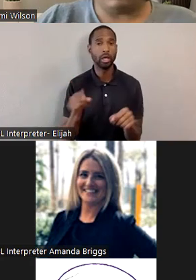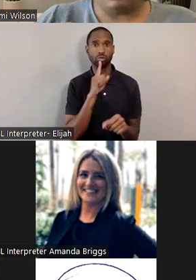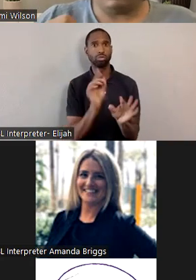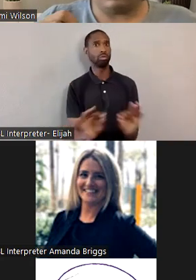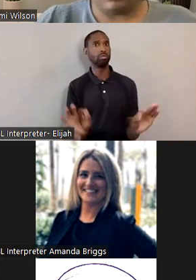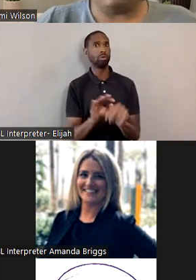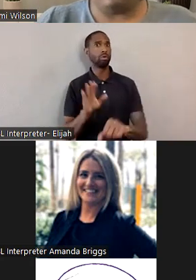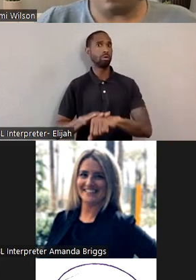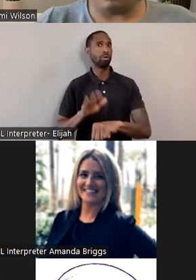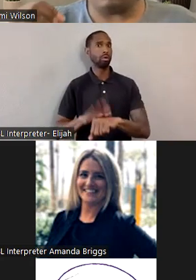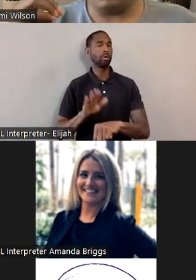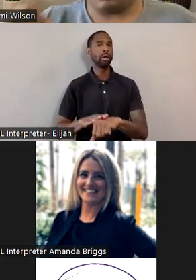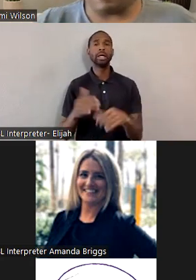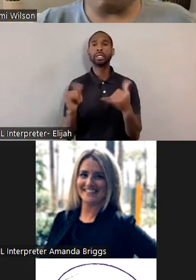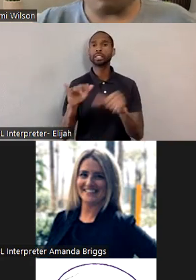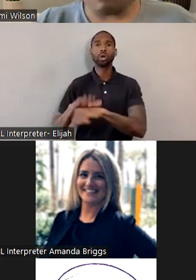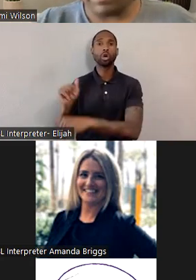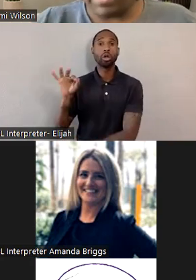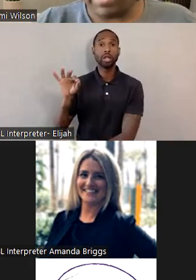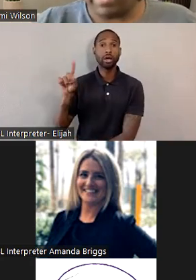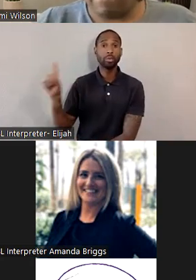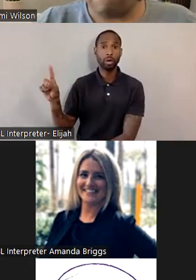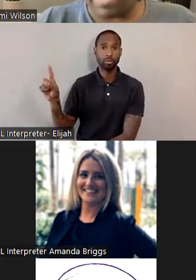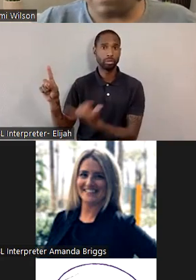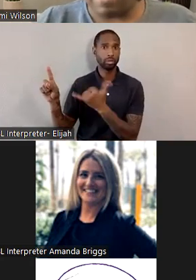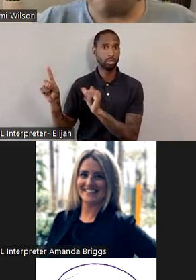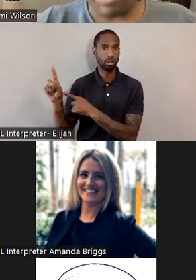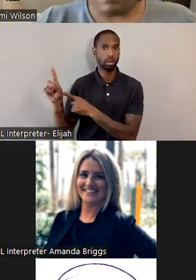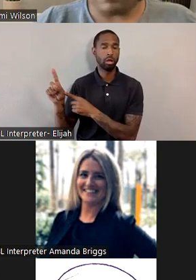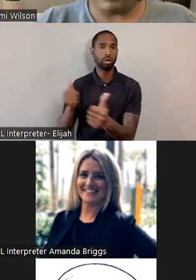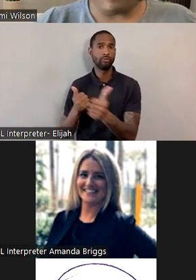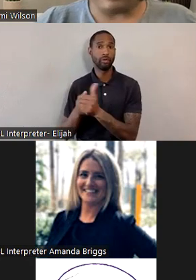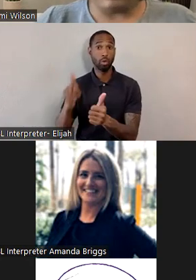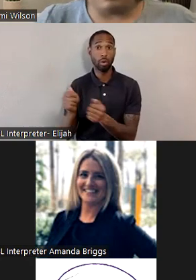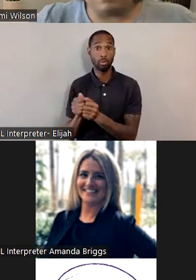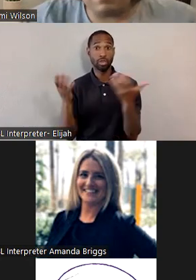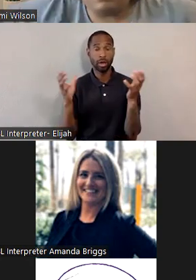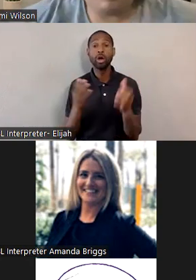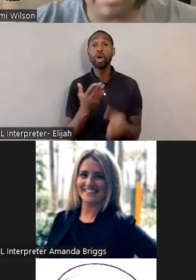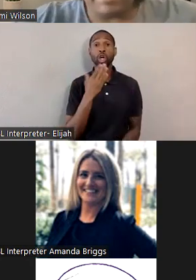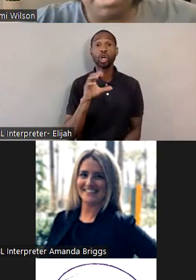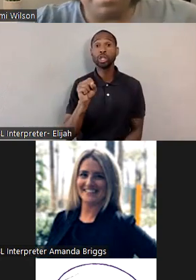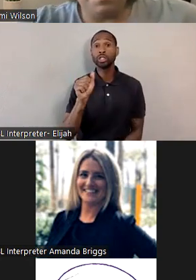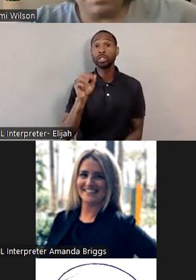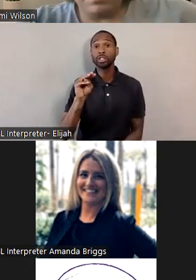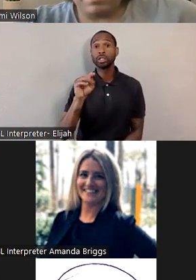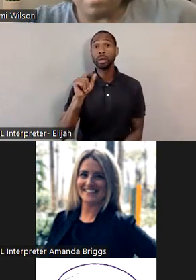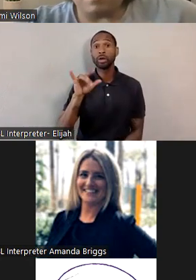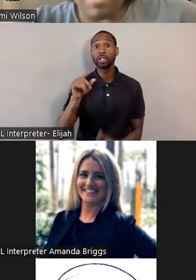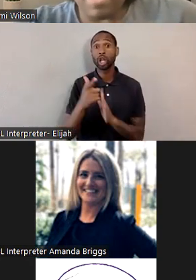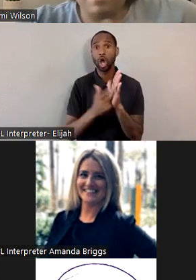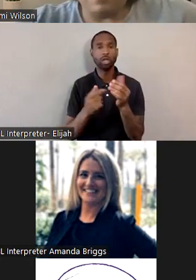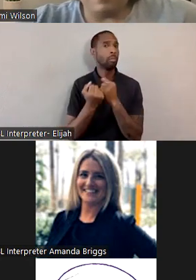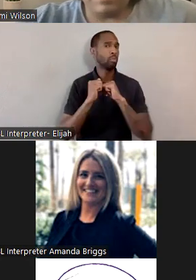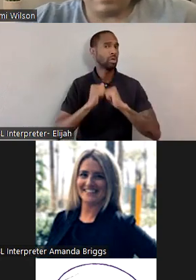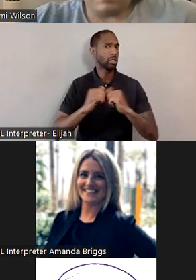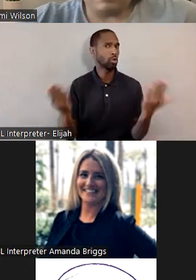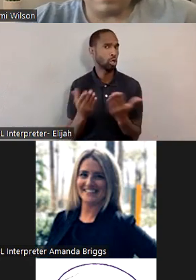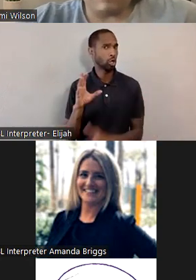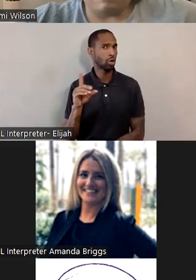to still call 911 and follow up. Good Samaritan Laws do protect you. In Colorado you have a